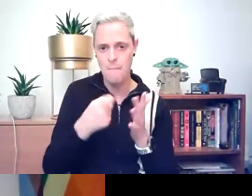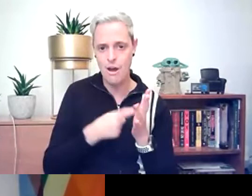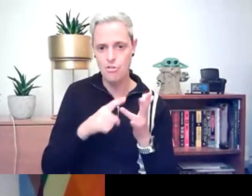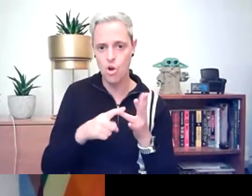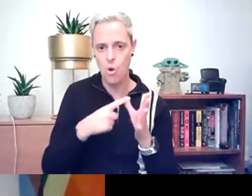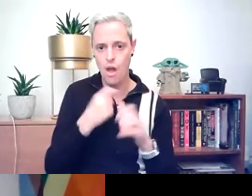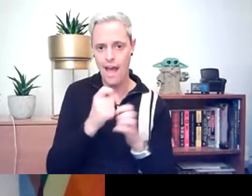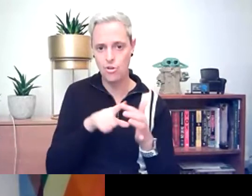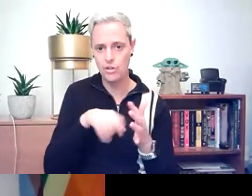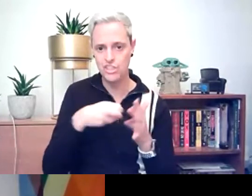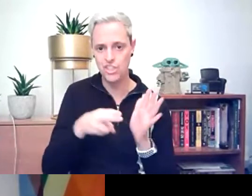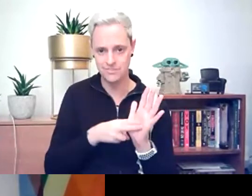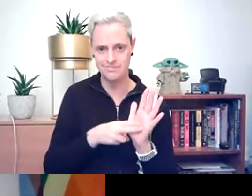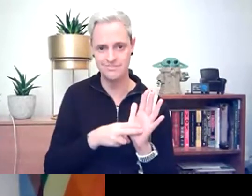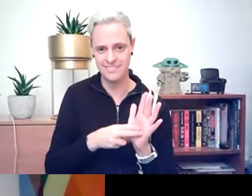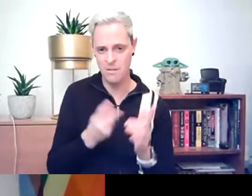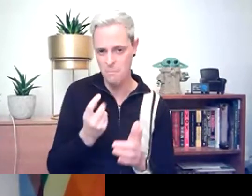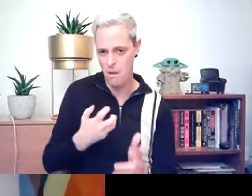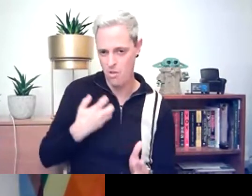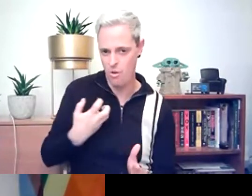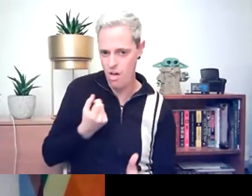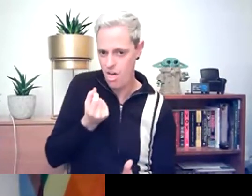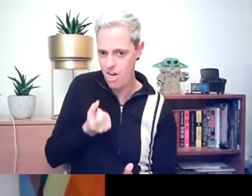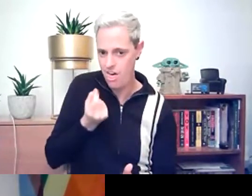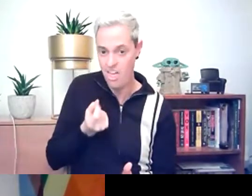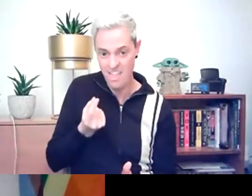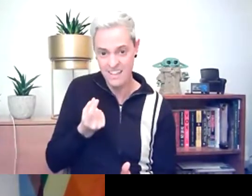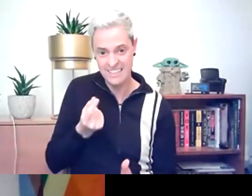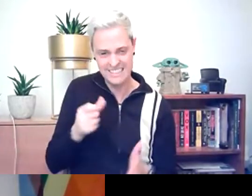because it's really hard to rally support for that. It's hard to pinpoint what it is,